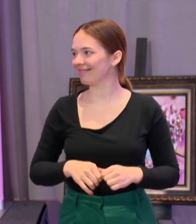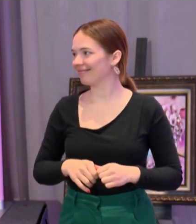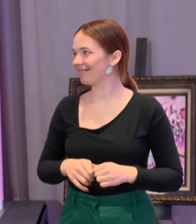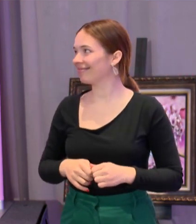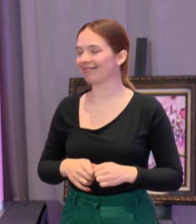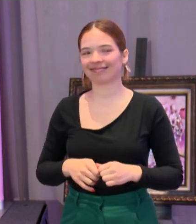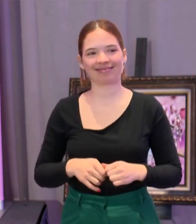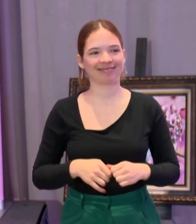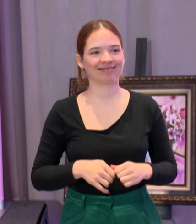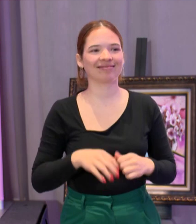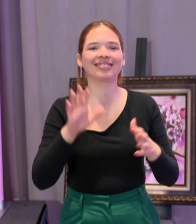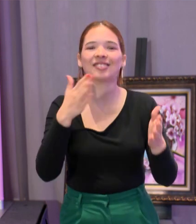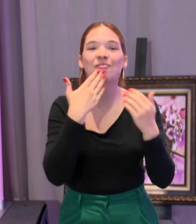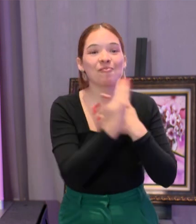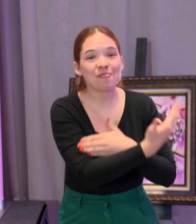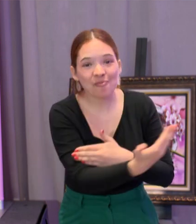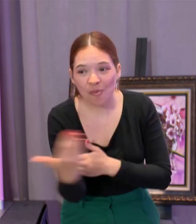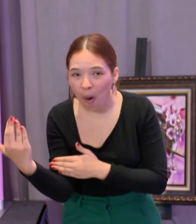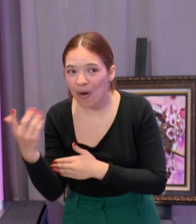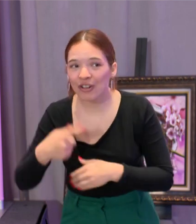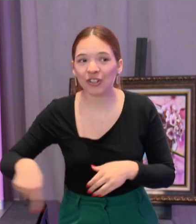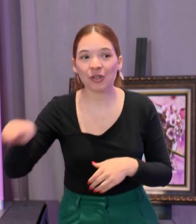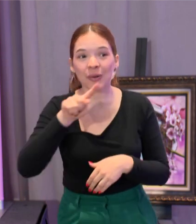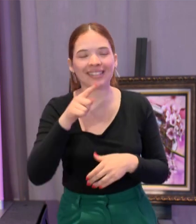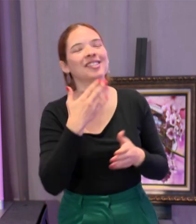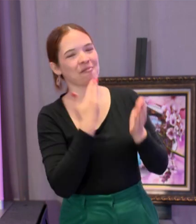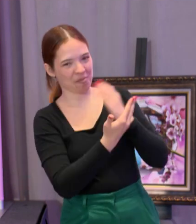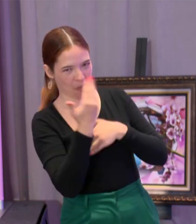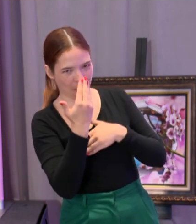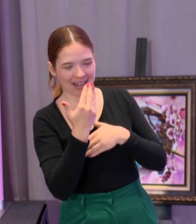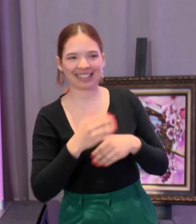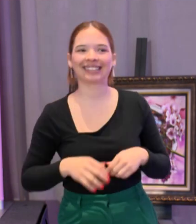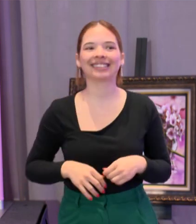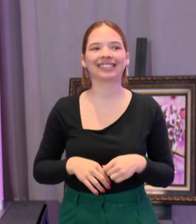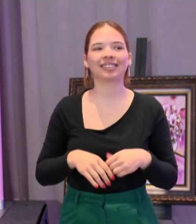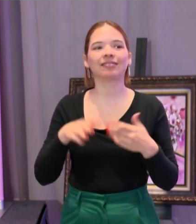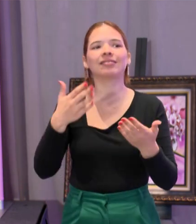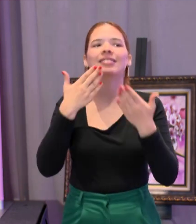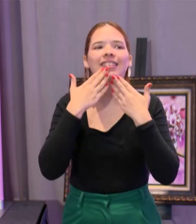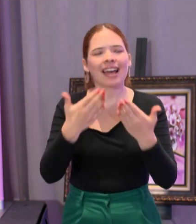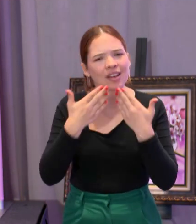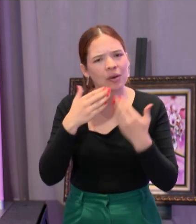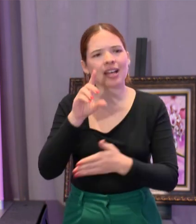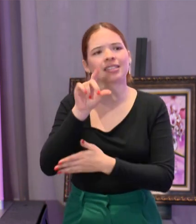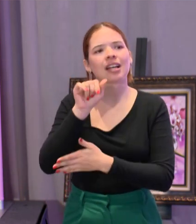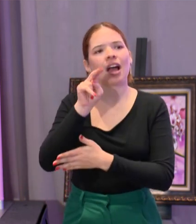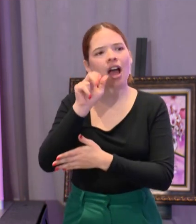WELL, GOOD MORNING, EVERYBODY. GOOD MORNING. THANK YOU, DIANA, FOR